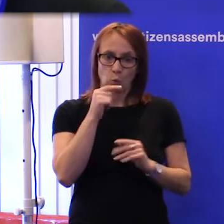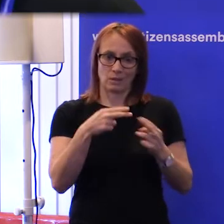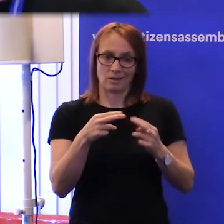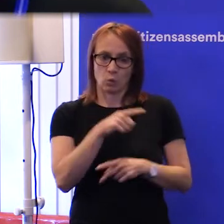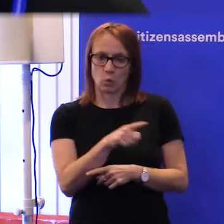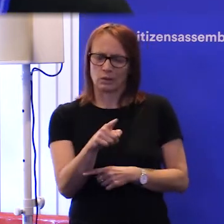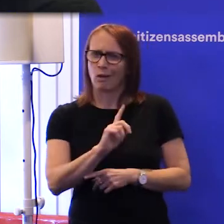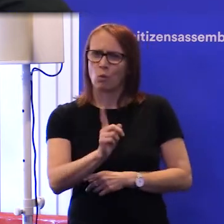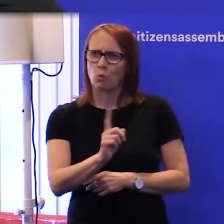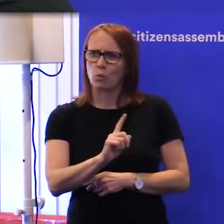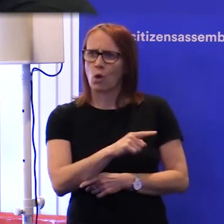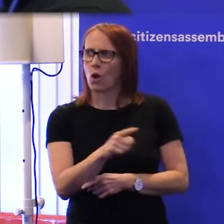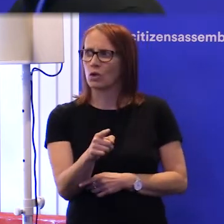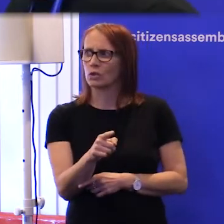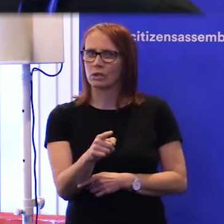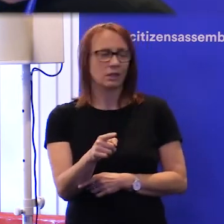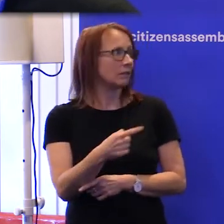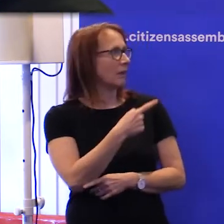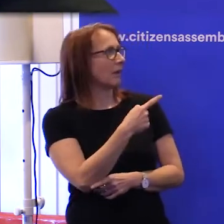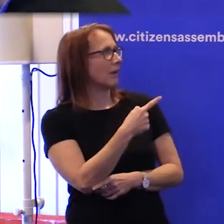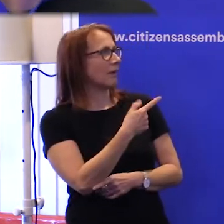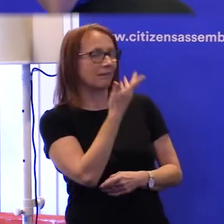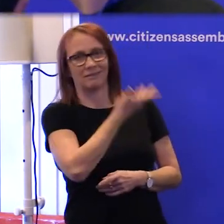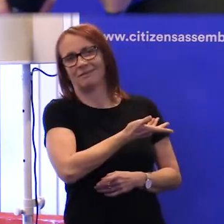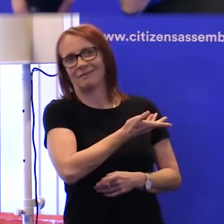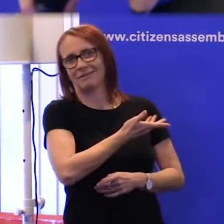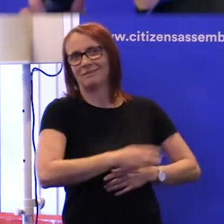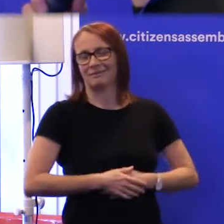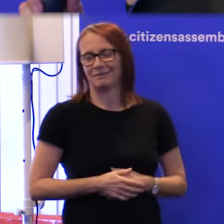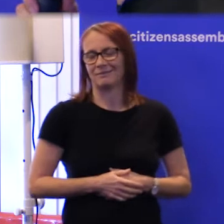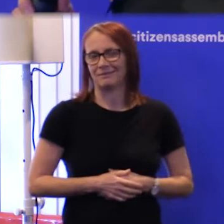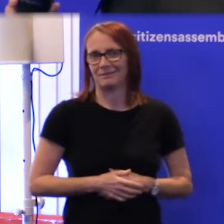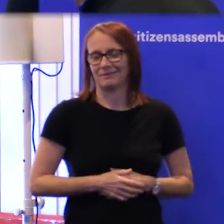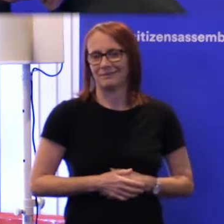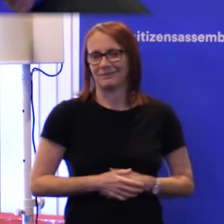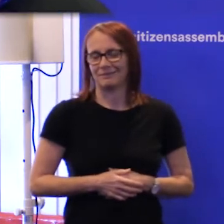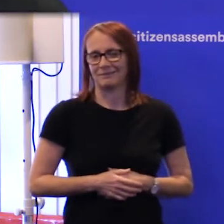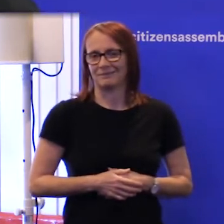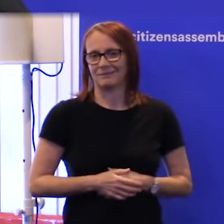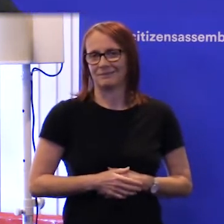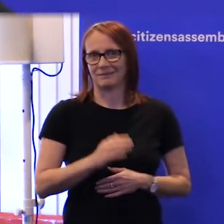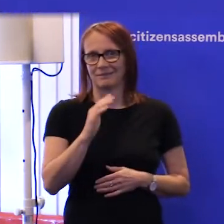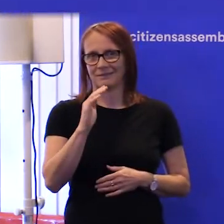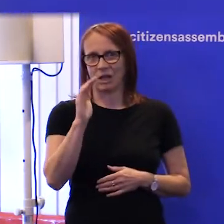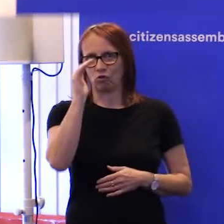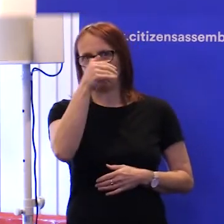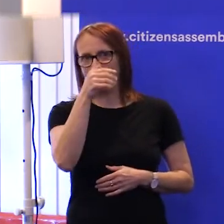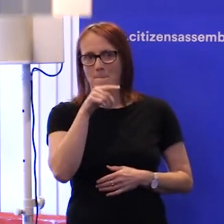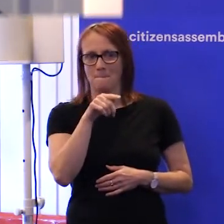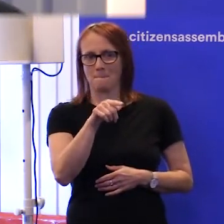getting in it is the boy himself so Trump has coined the phrase feat news